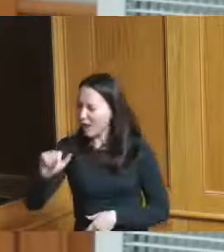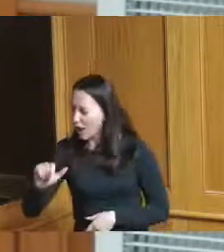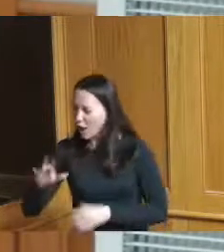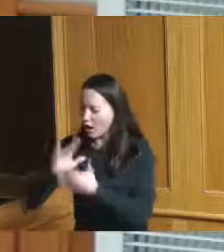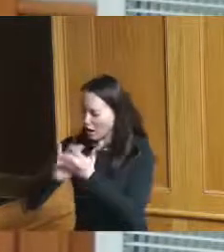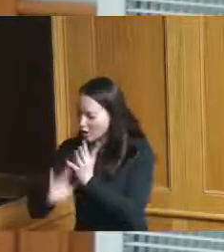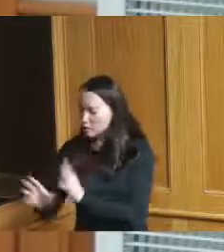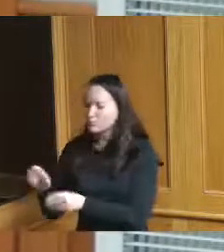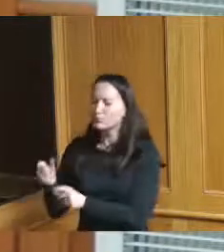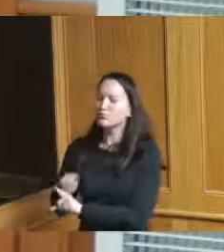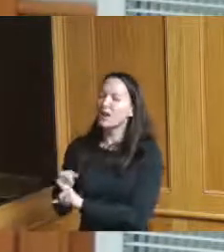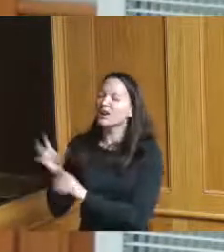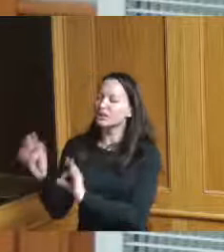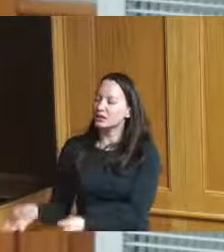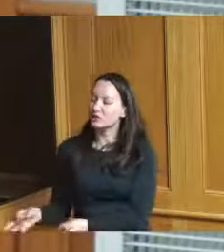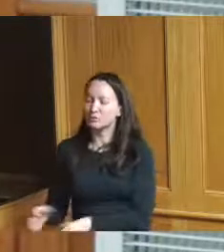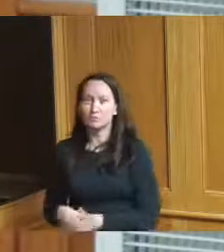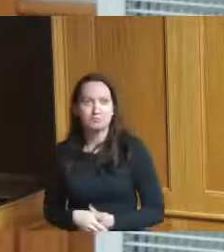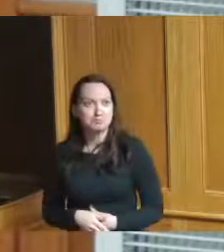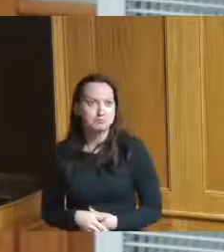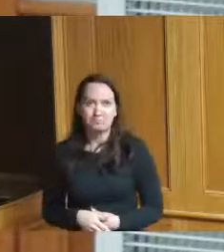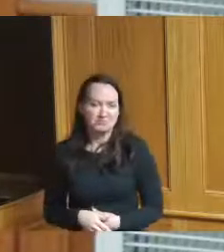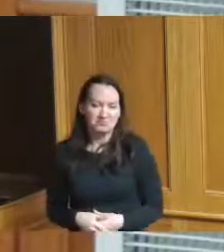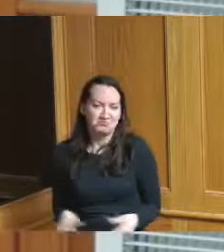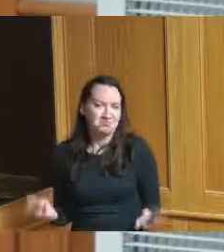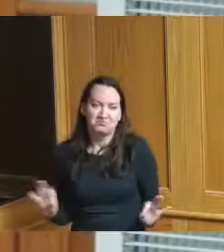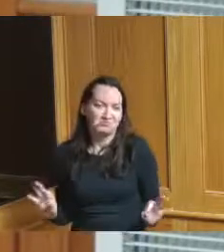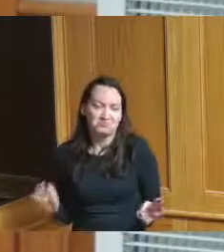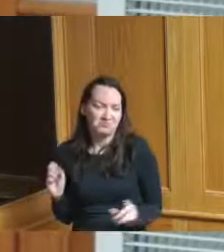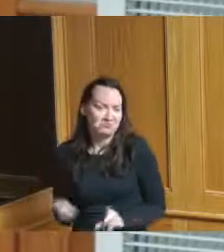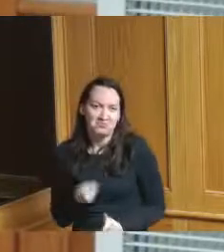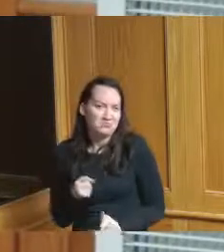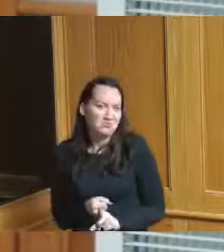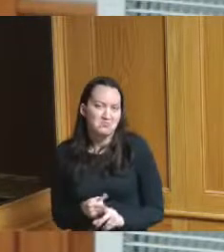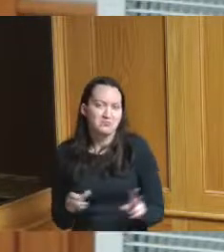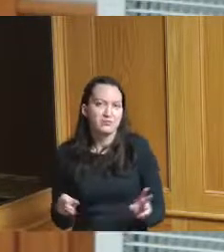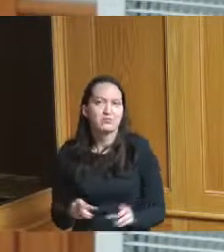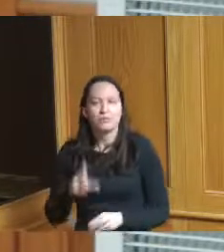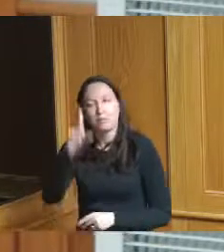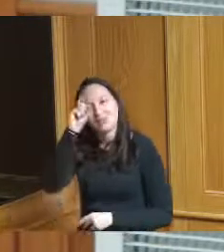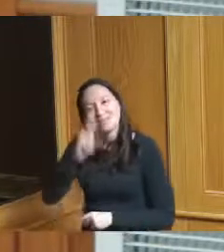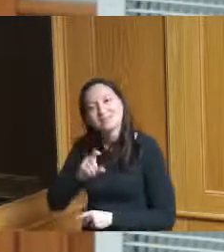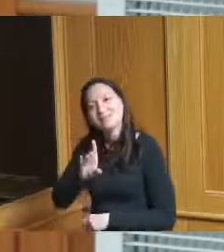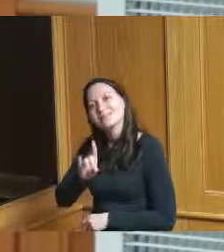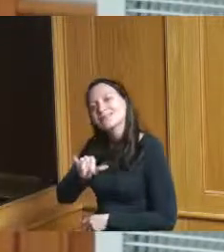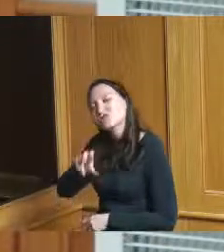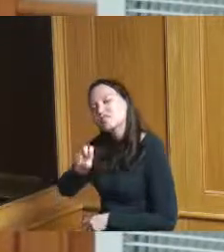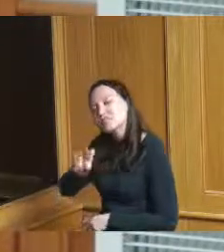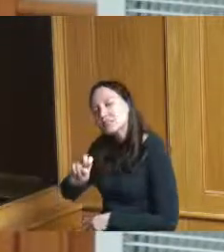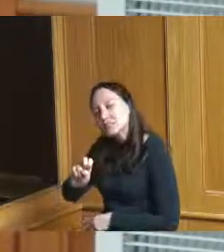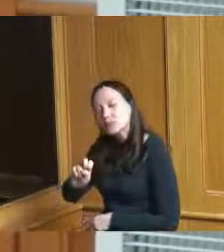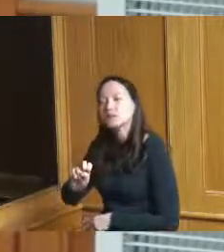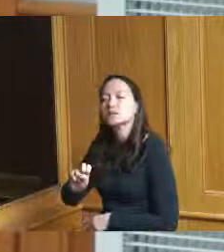your decision and it really is not so it's about due diligence so when we were in the qualitative